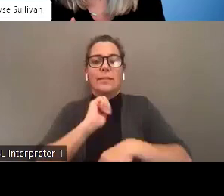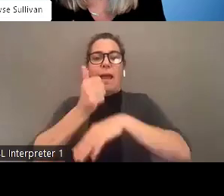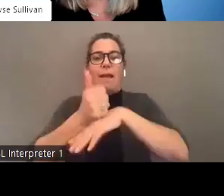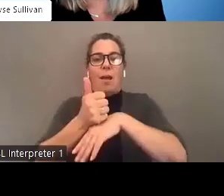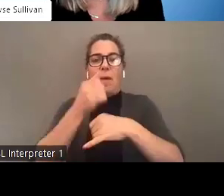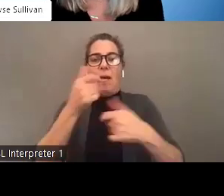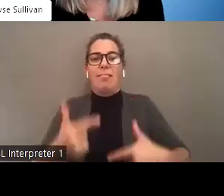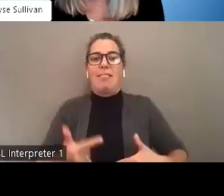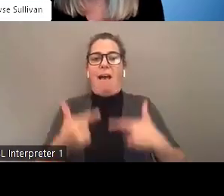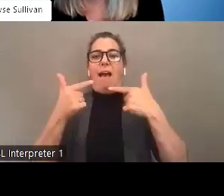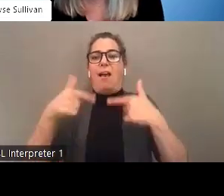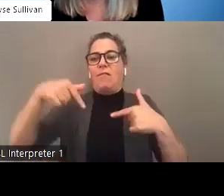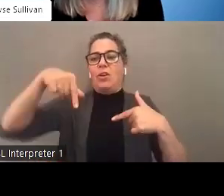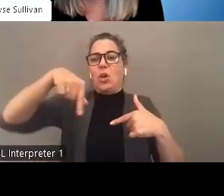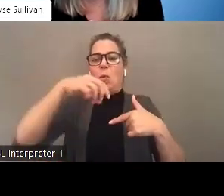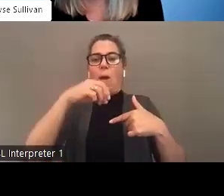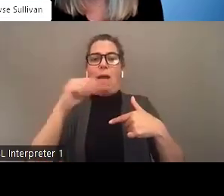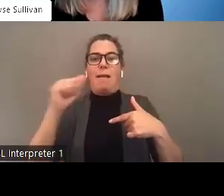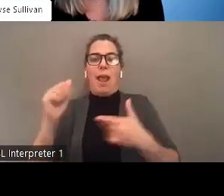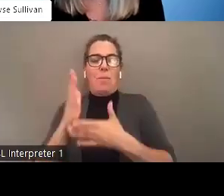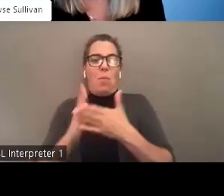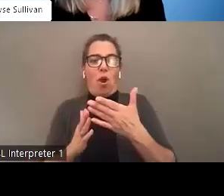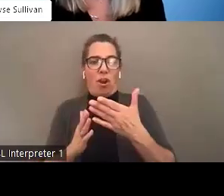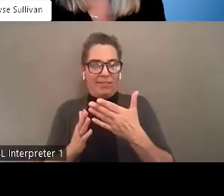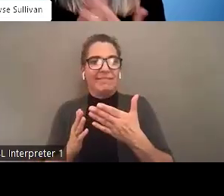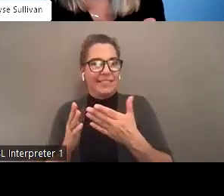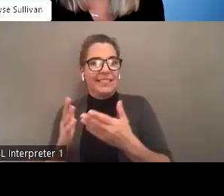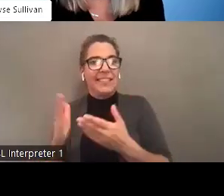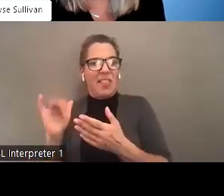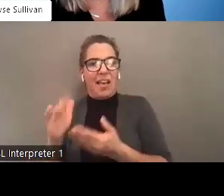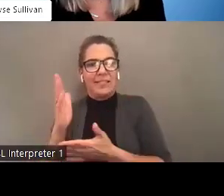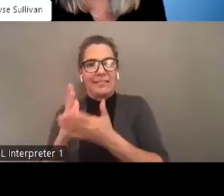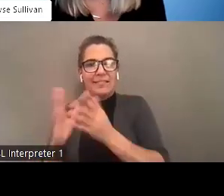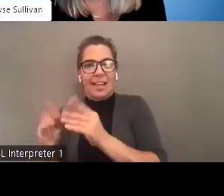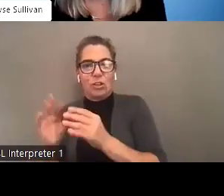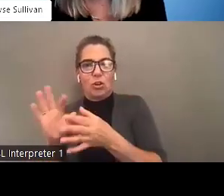Q&A portion of the event, and you all will actually be able to help us